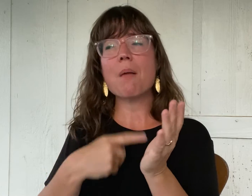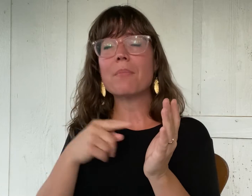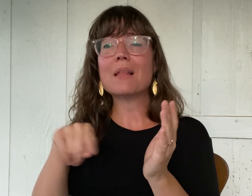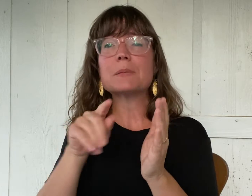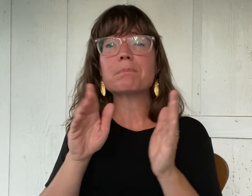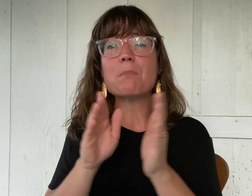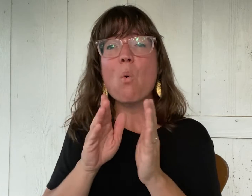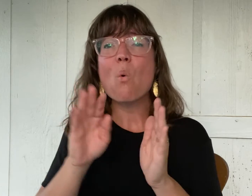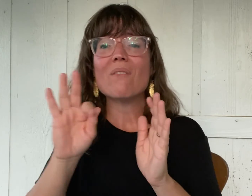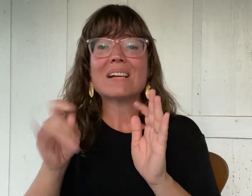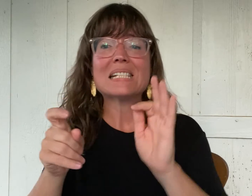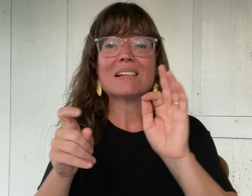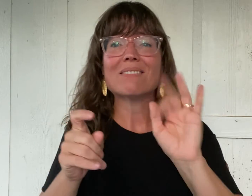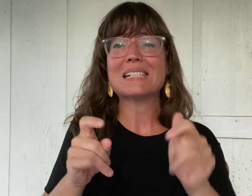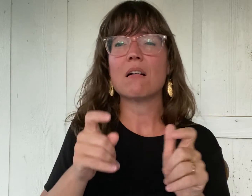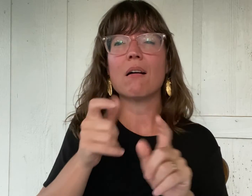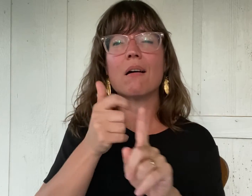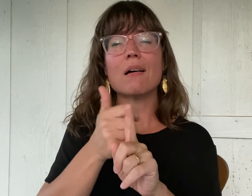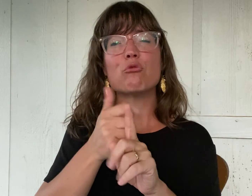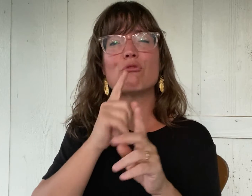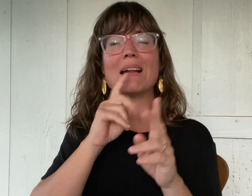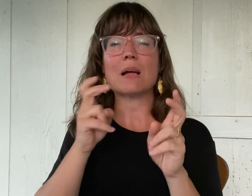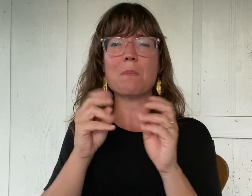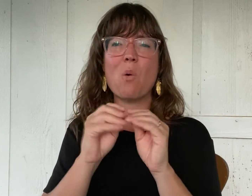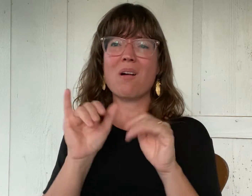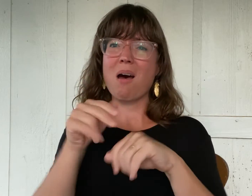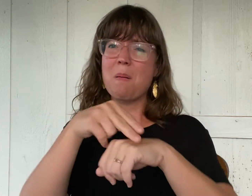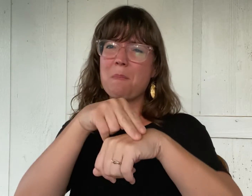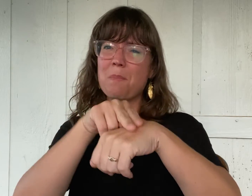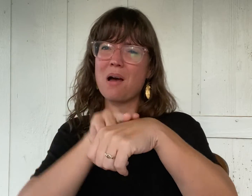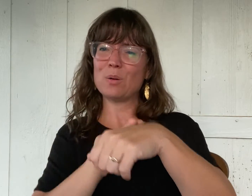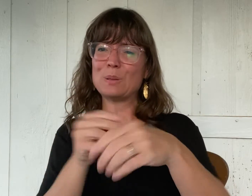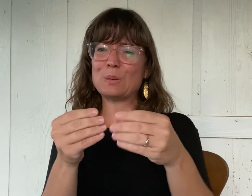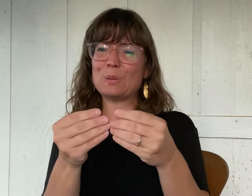While these small one-time fixes here and there are important,